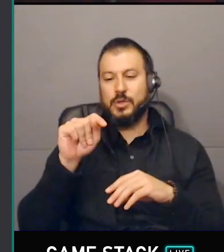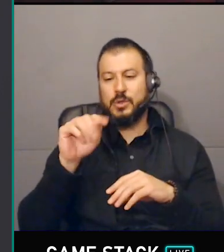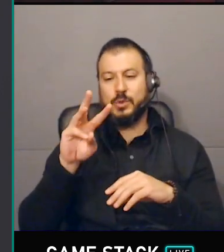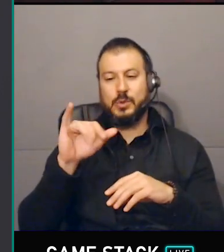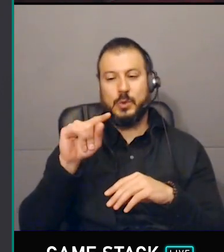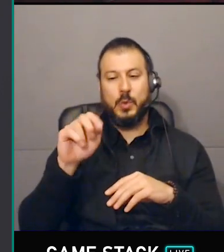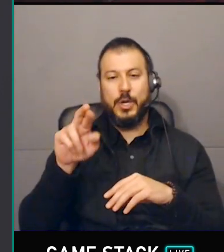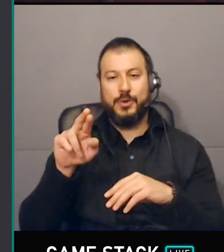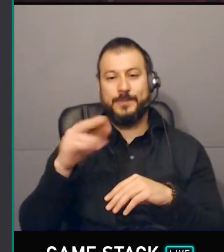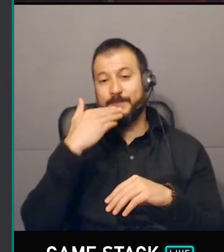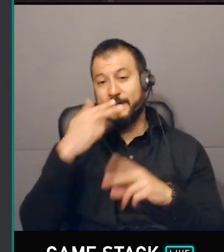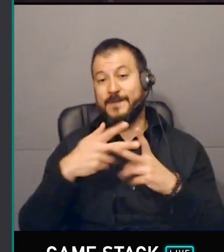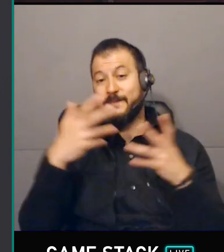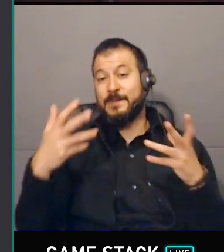Alright, thank you very much.